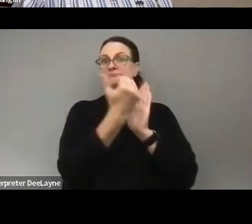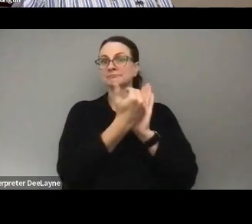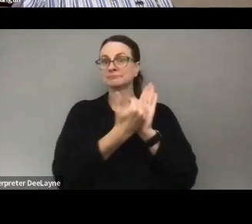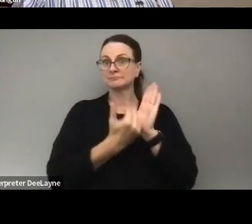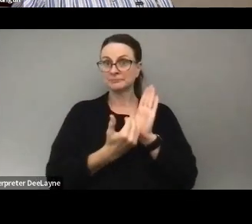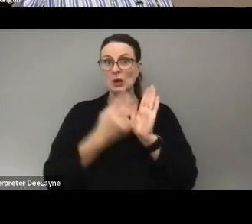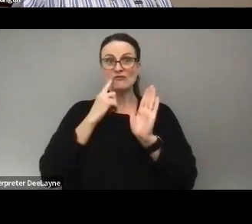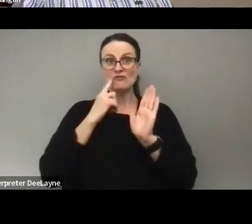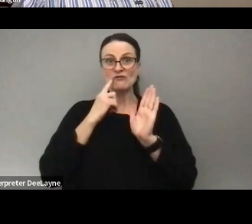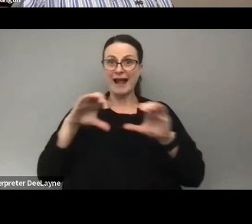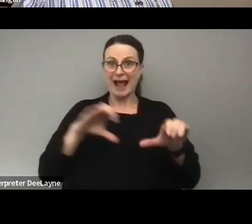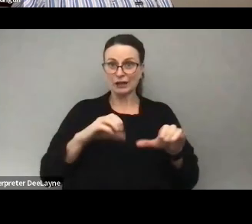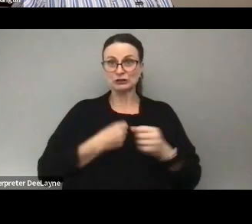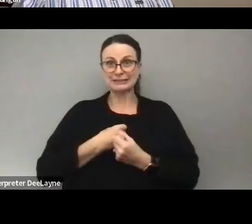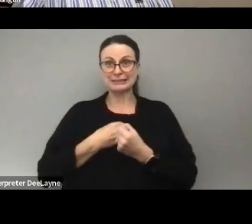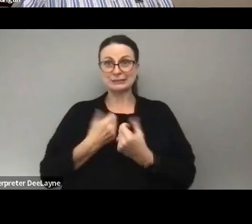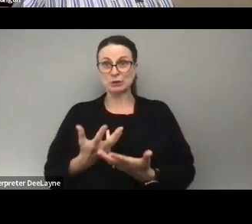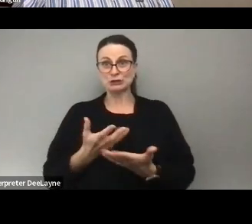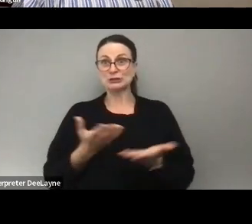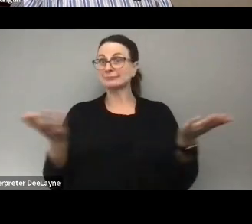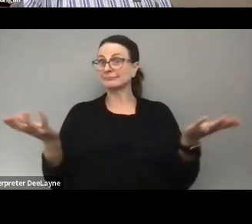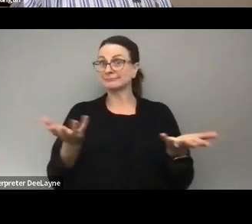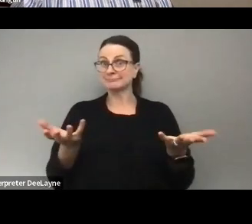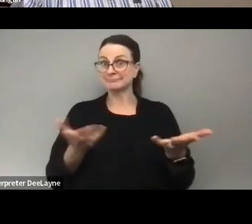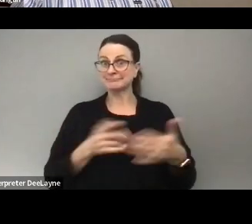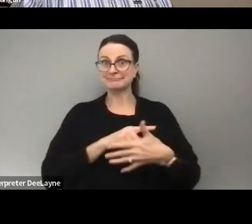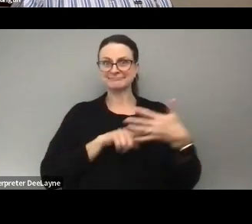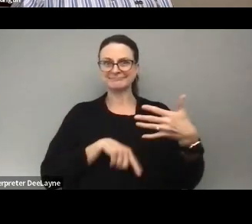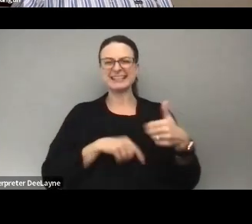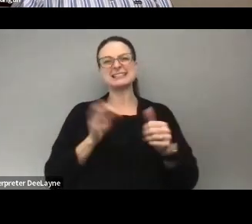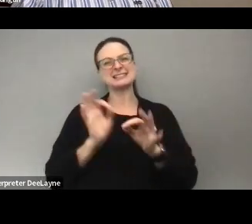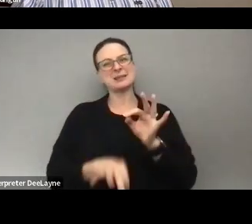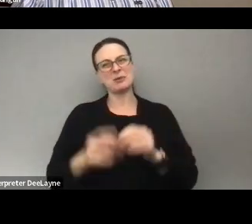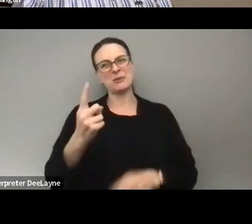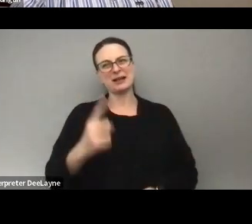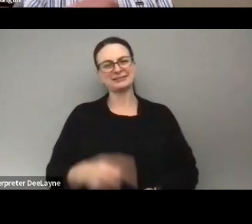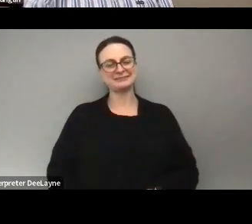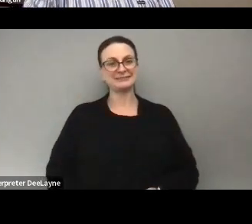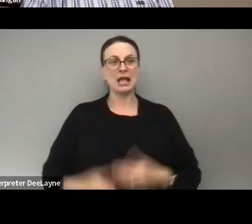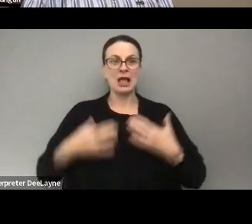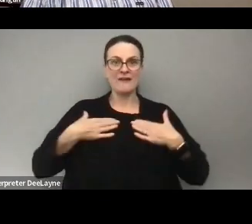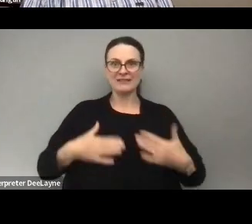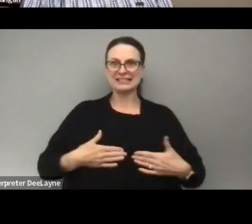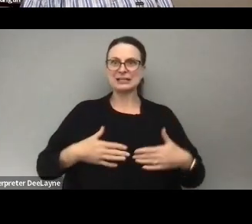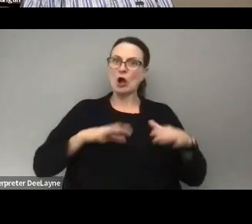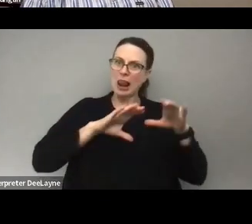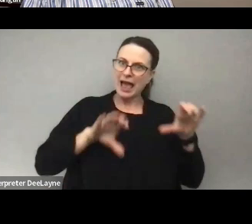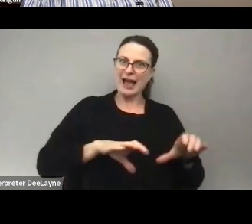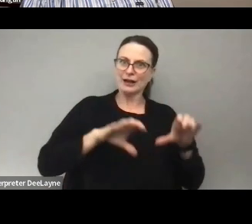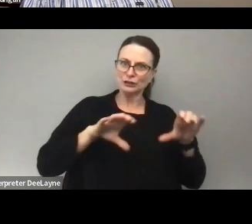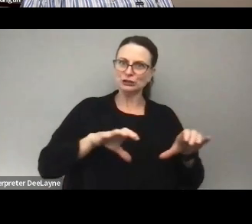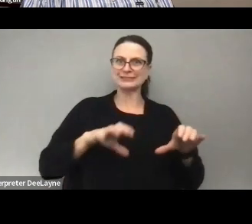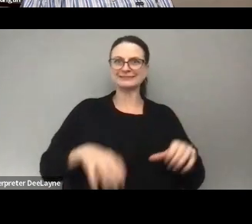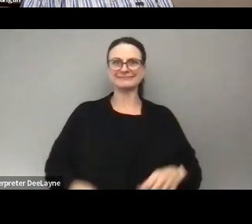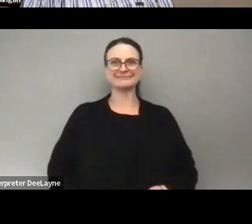and expression are, this is a simple one, physical action, you know, very ways to respond